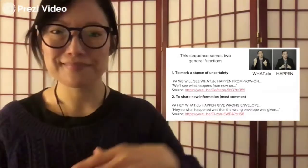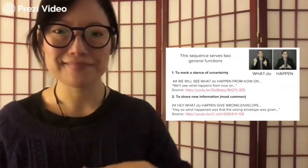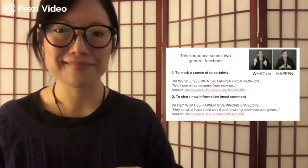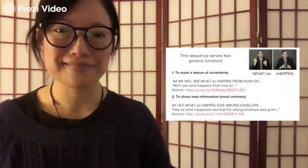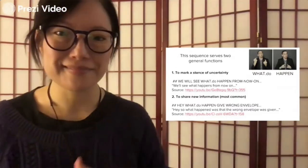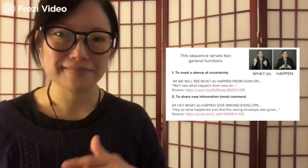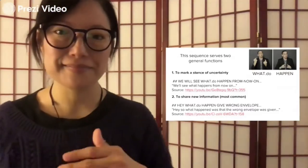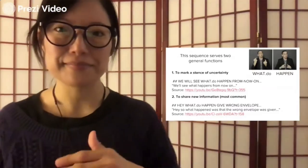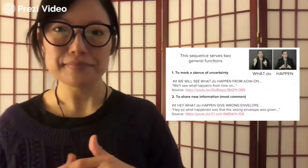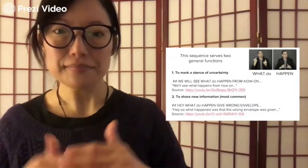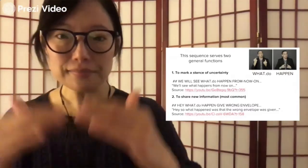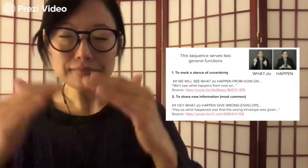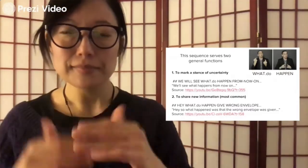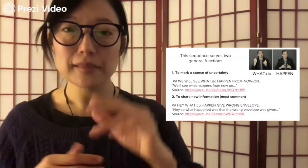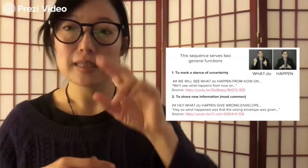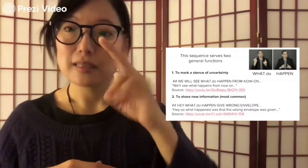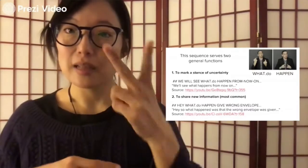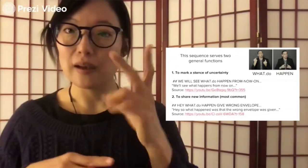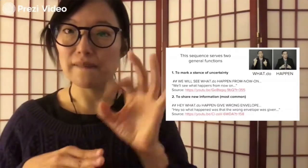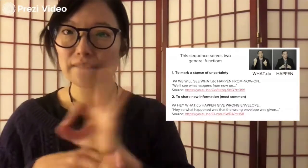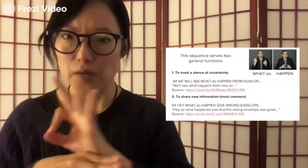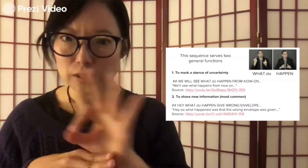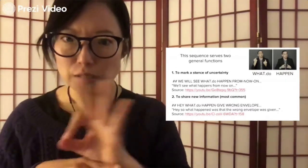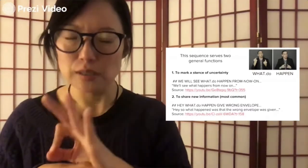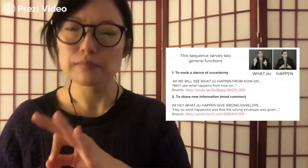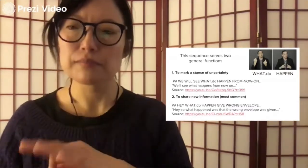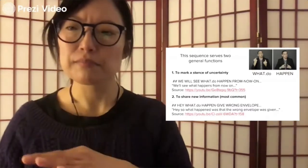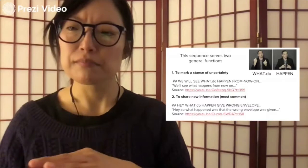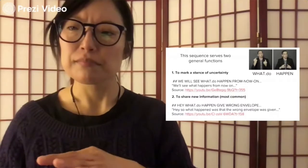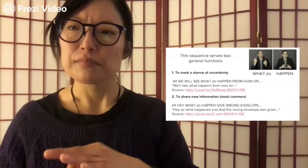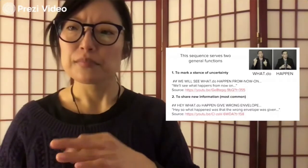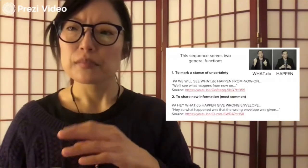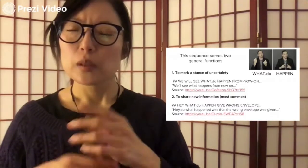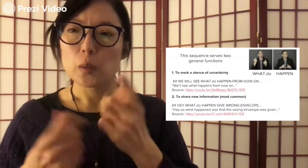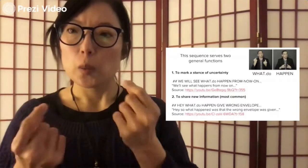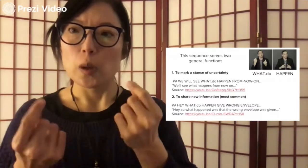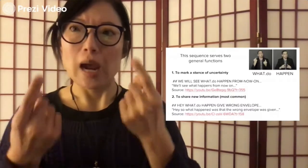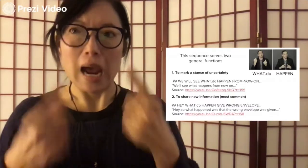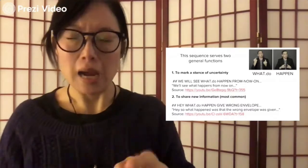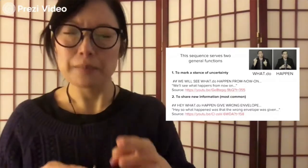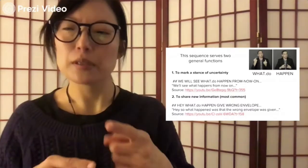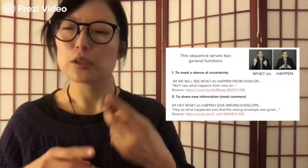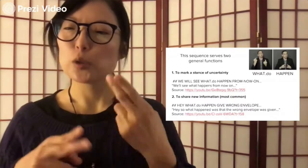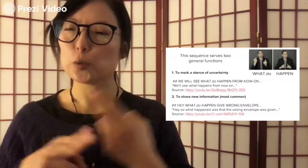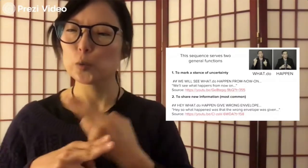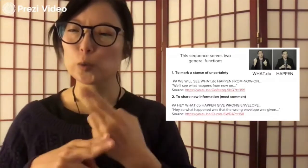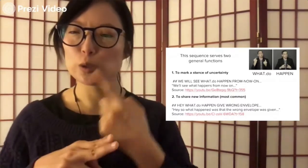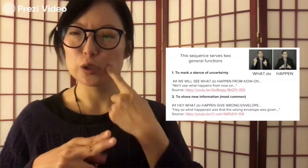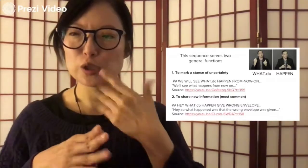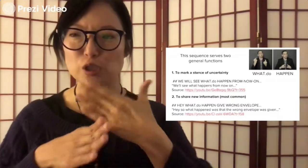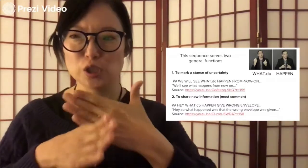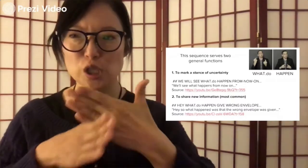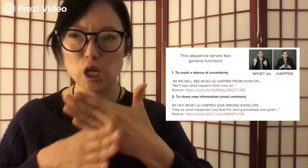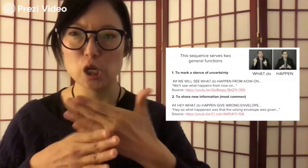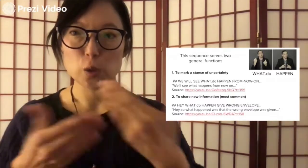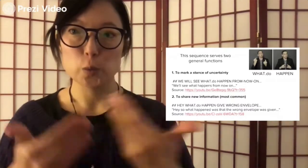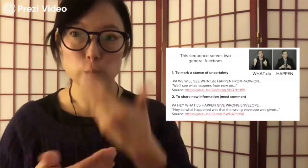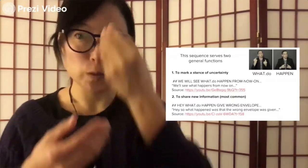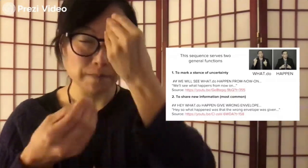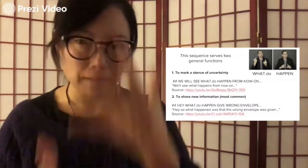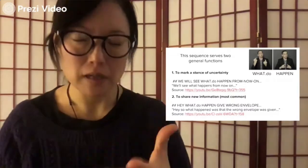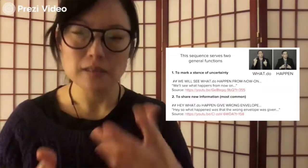happen. The second function for WHAT.do HAPPEN is to share new